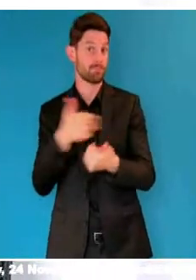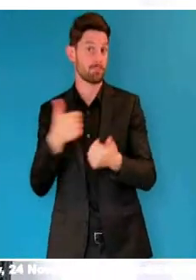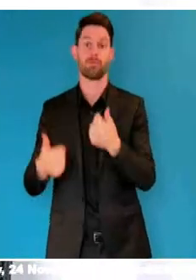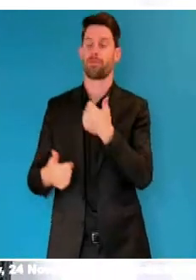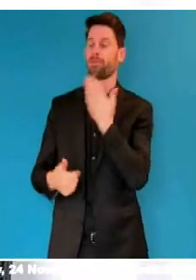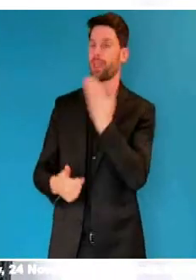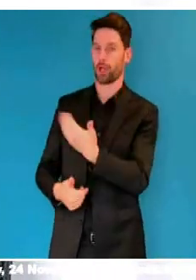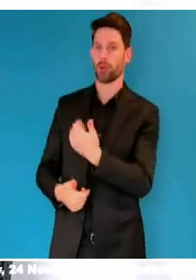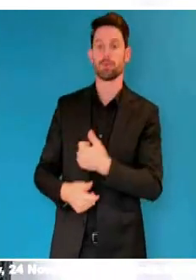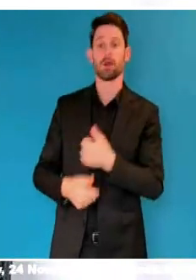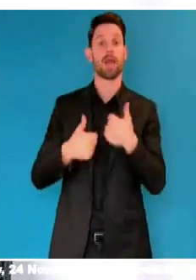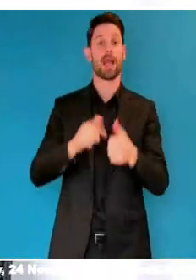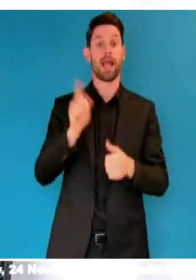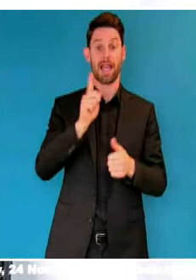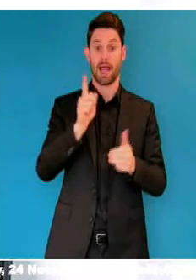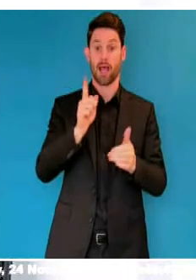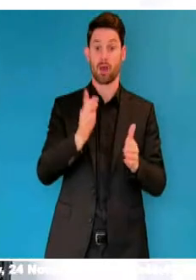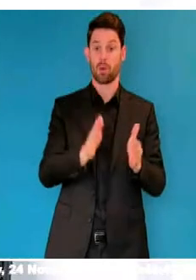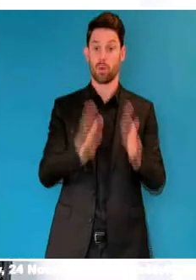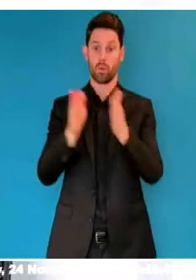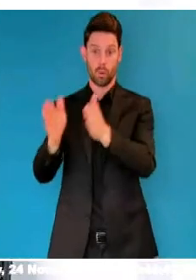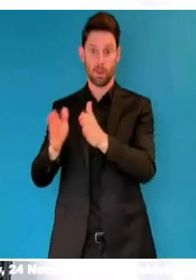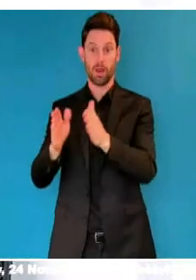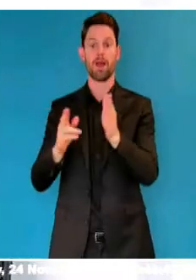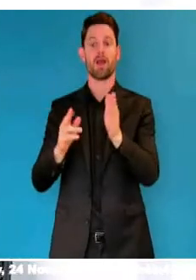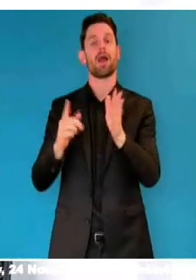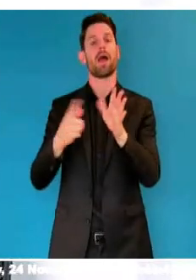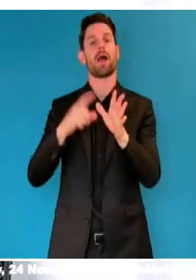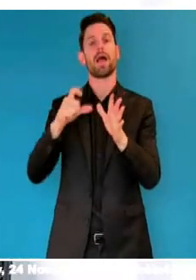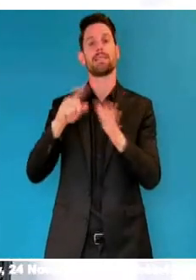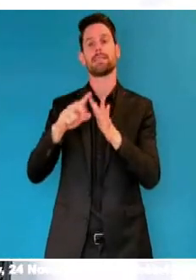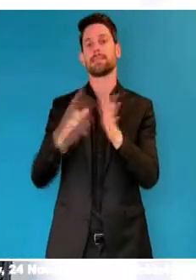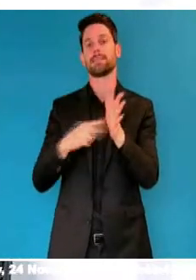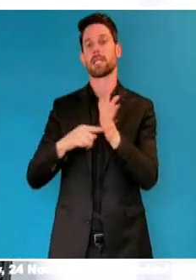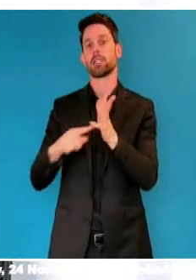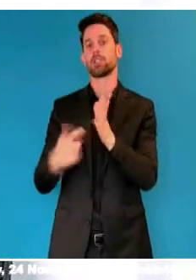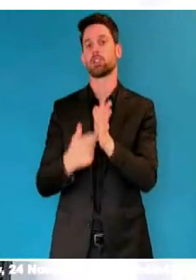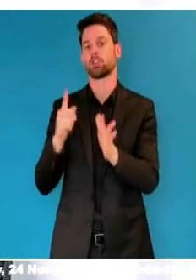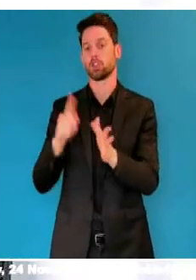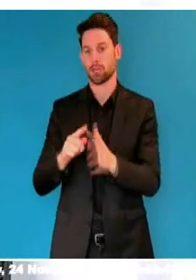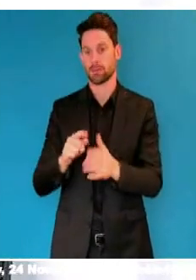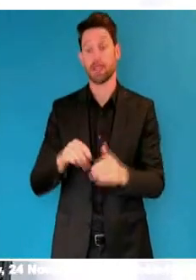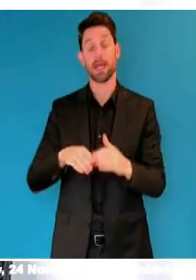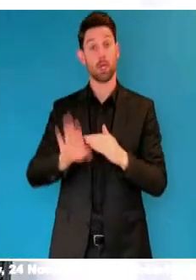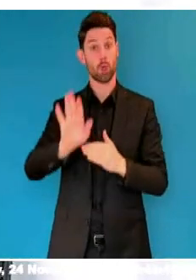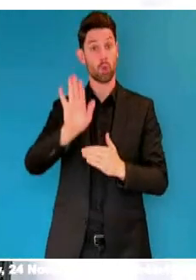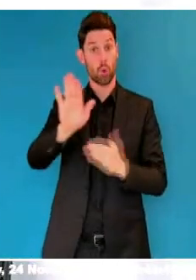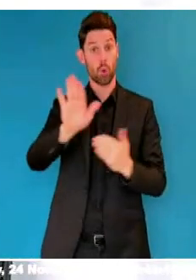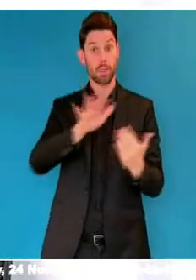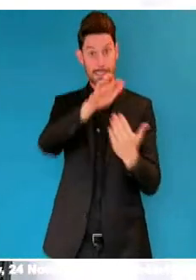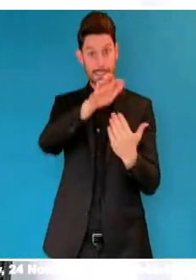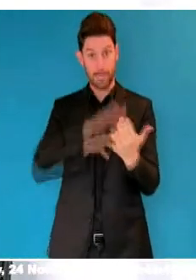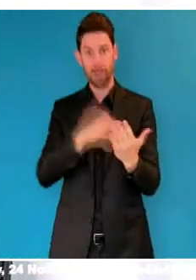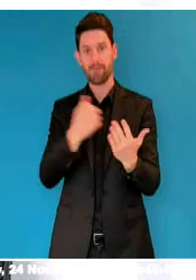Turning to you, Ms Kruger, in your supplementary statement you've advised the